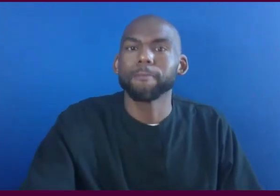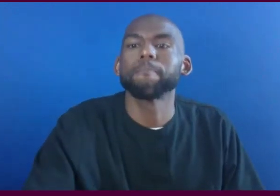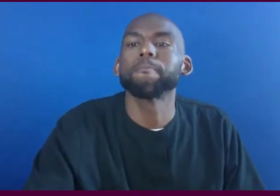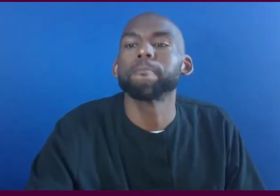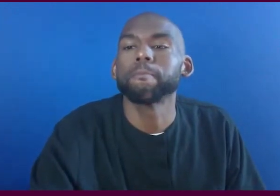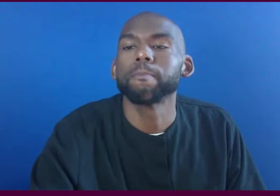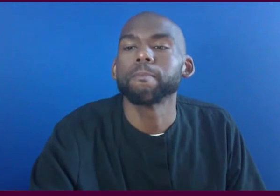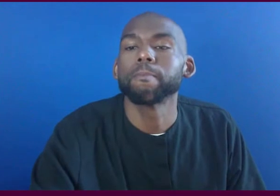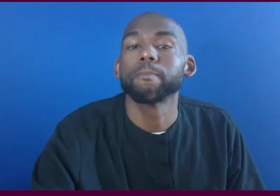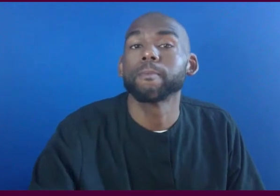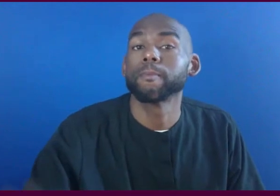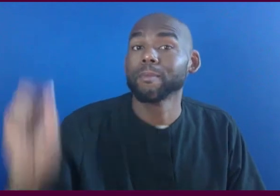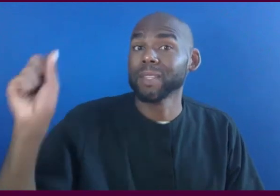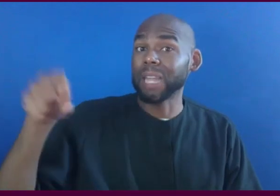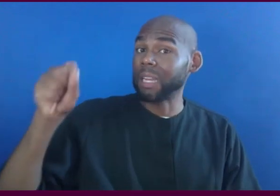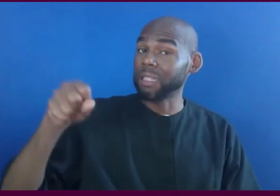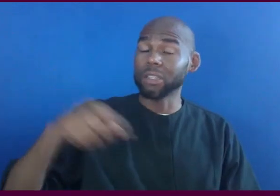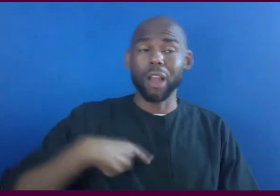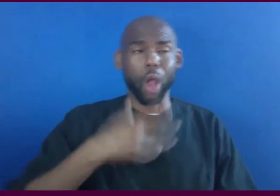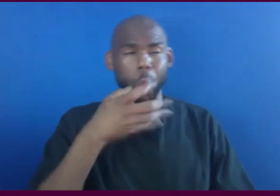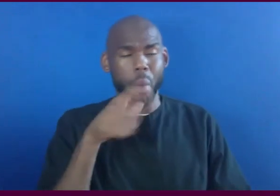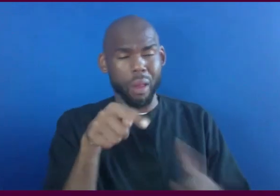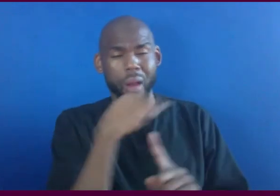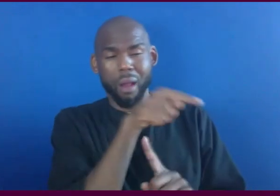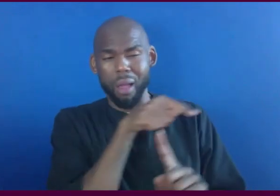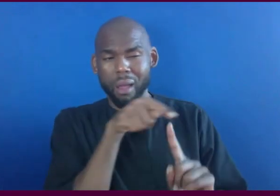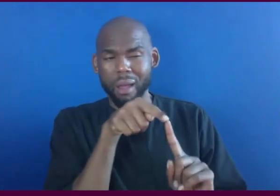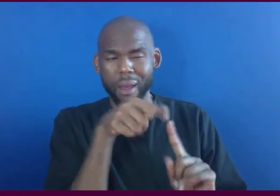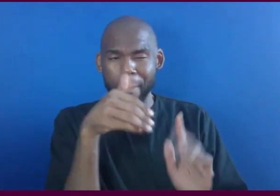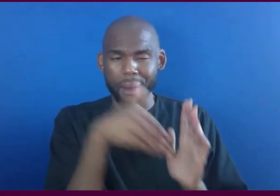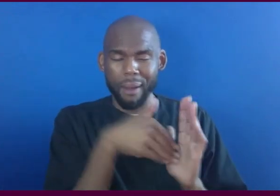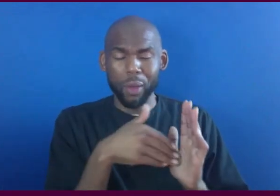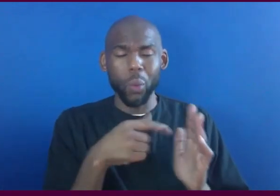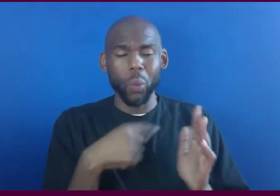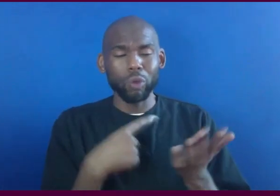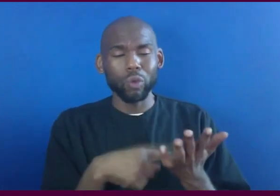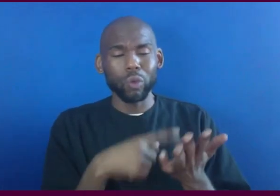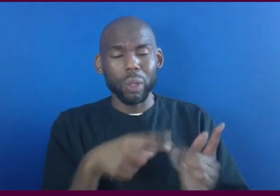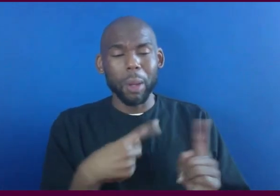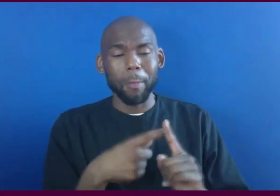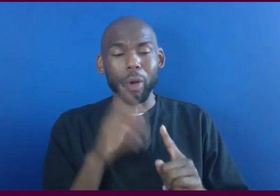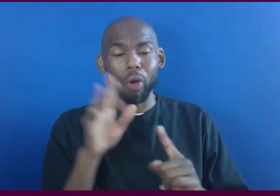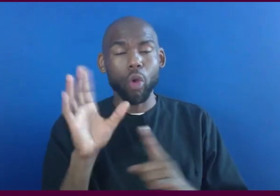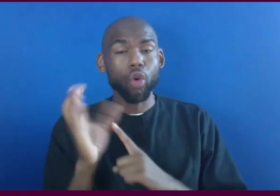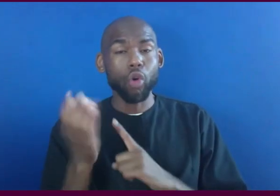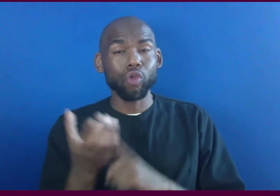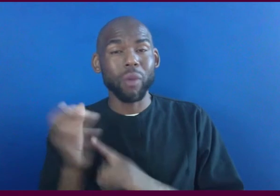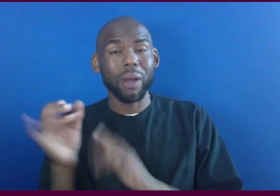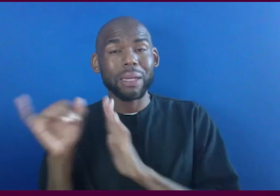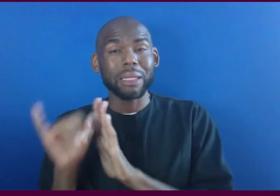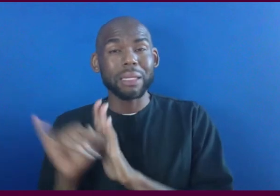Ashley Inkumsah: Mm-hmm (affirmative). Yes. And I want to circle back a little bit because we talked a lot about your cultural identities,